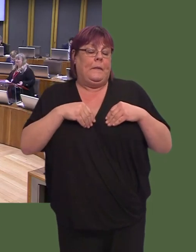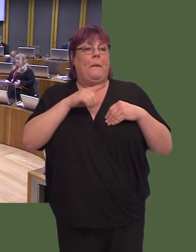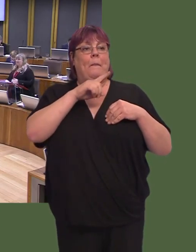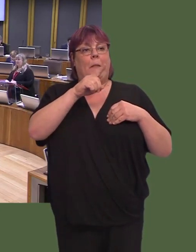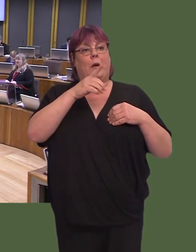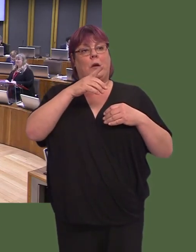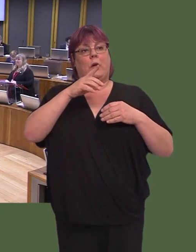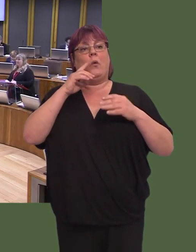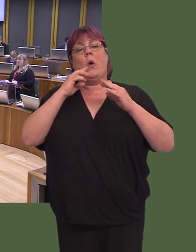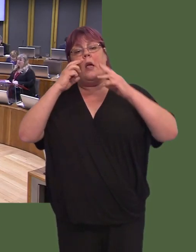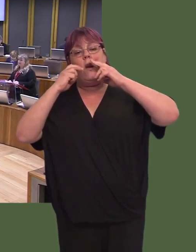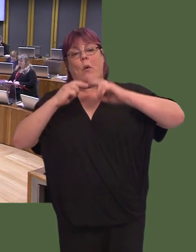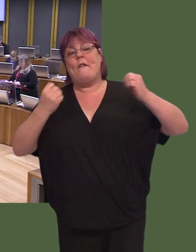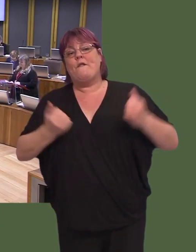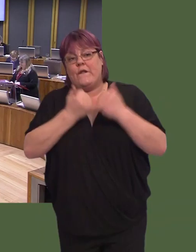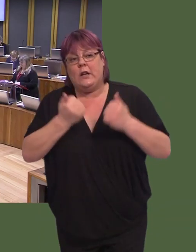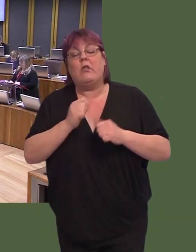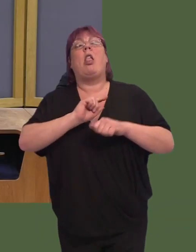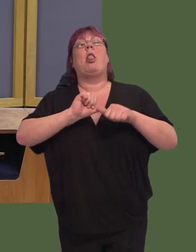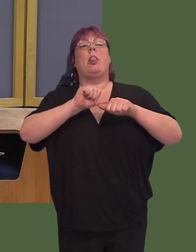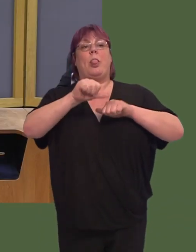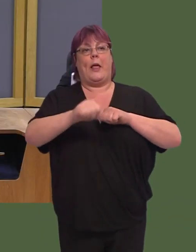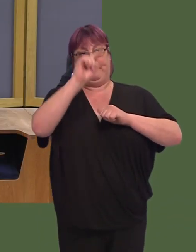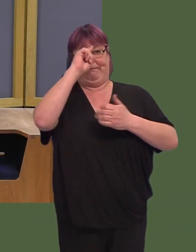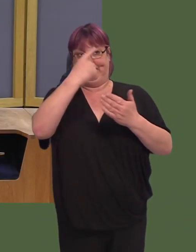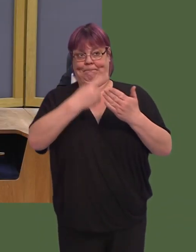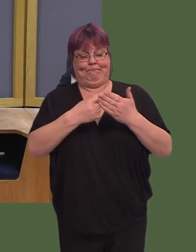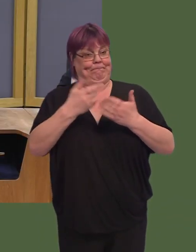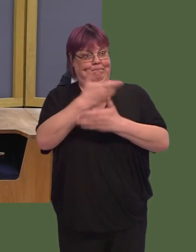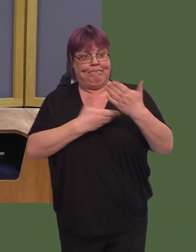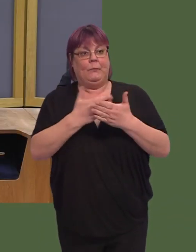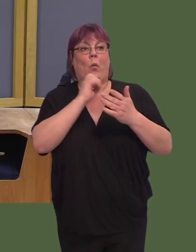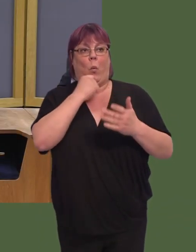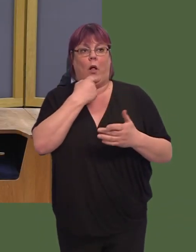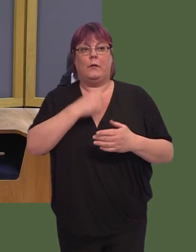that once we know the outcome of the inquiry. Jenny Rathbone AM: 2.